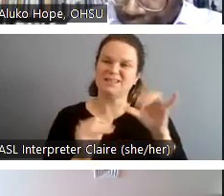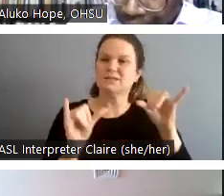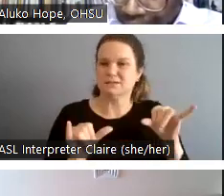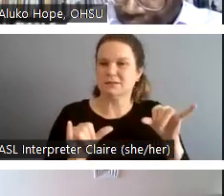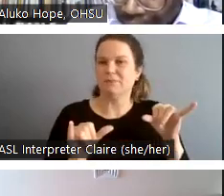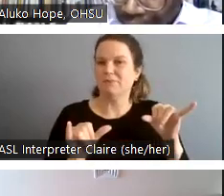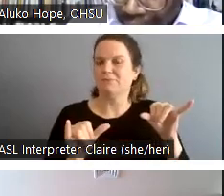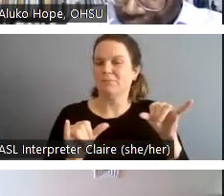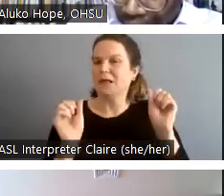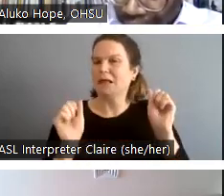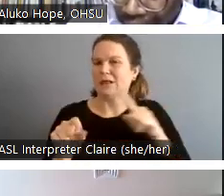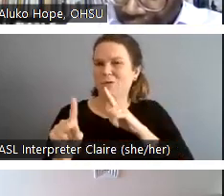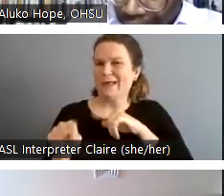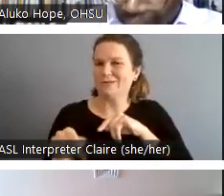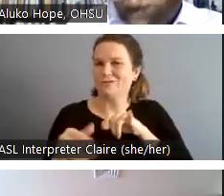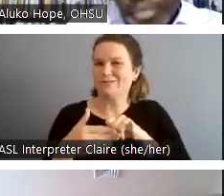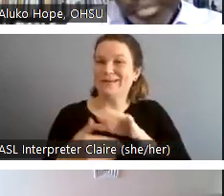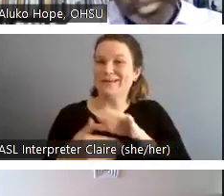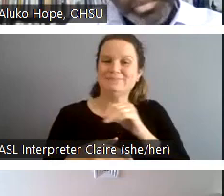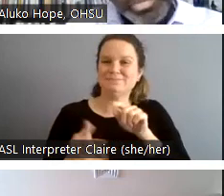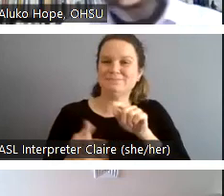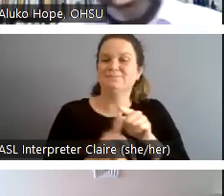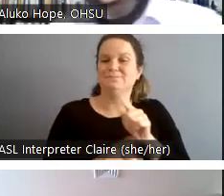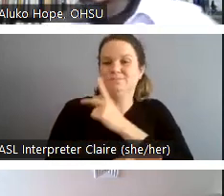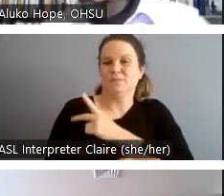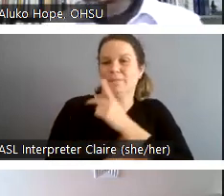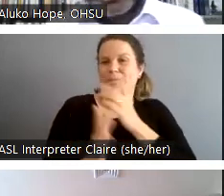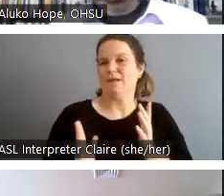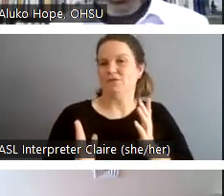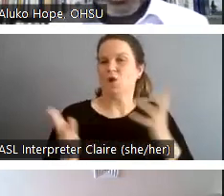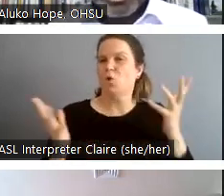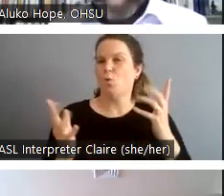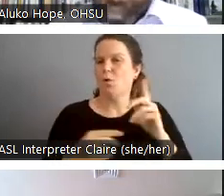can you answer that? And also, as a